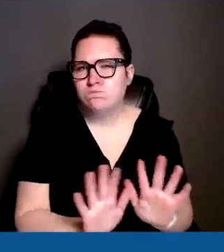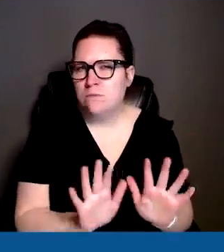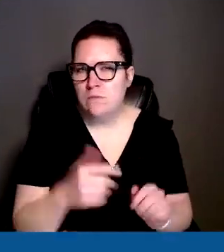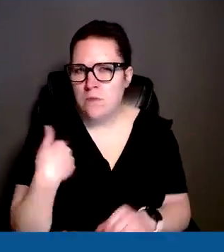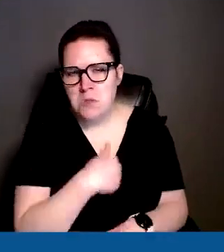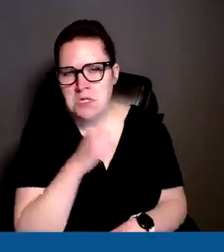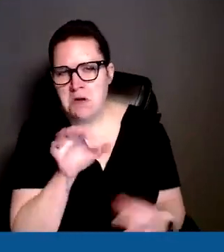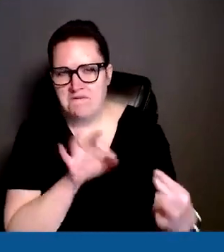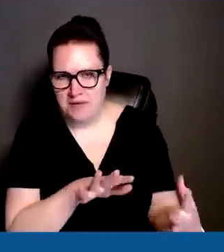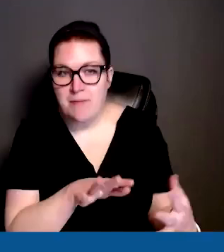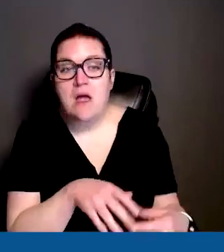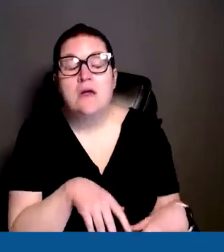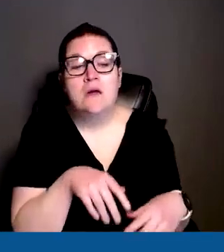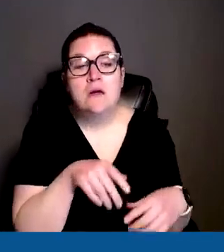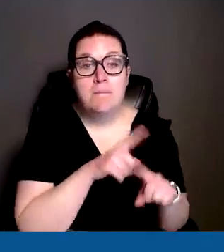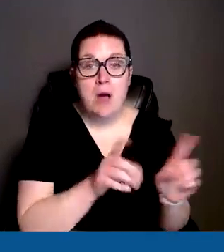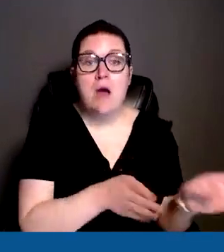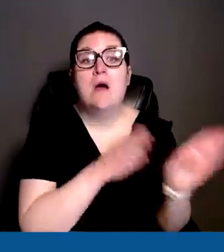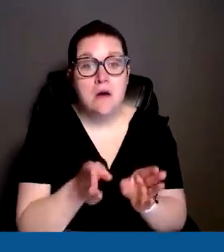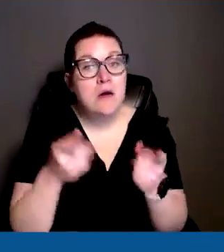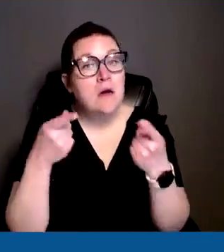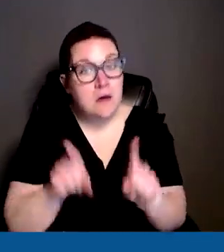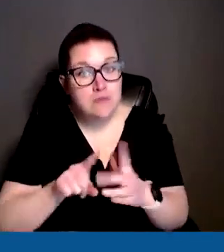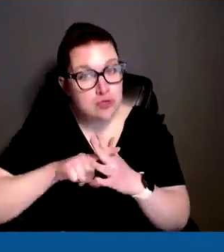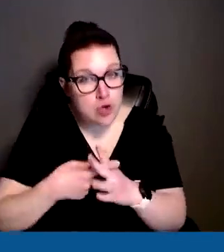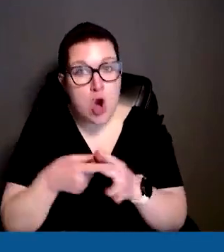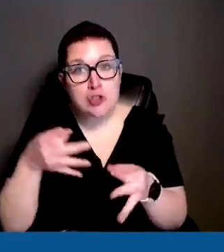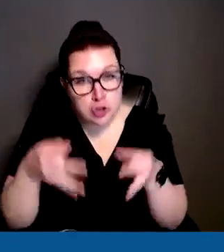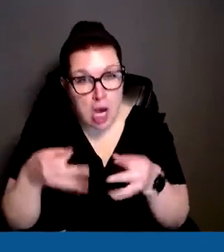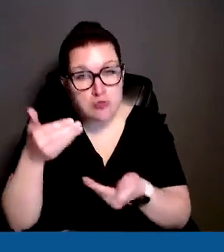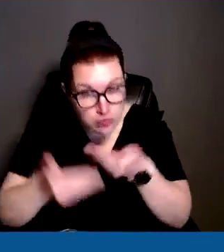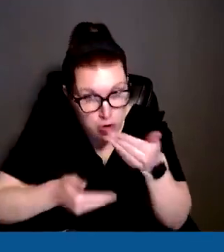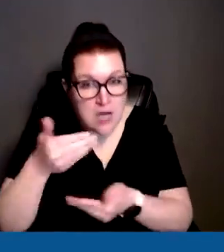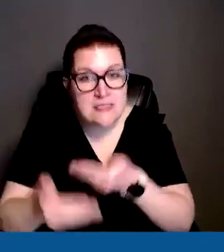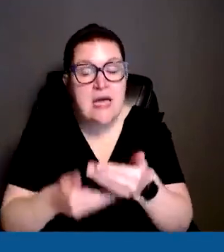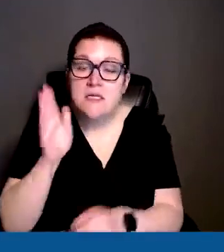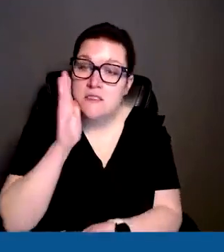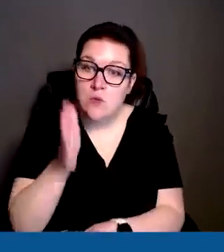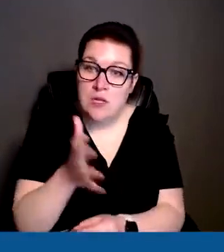the judging process once we receive the individual submissions.